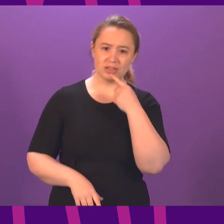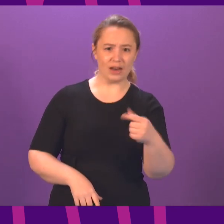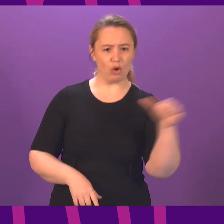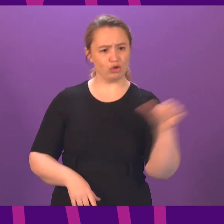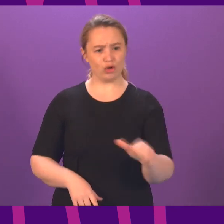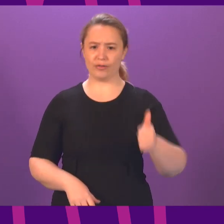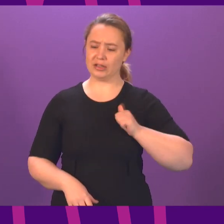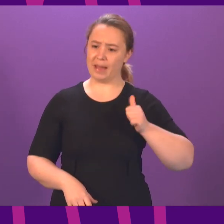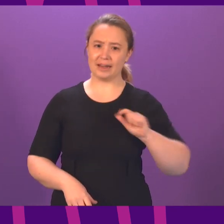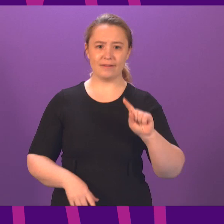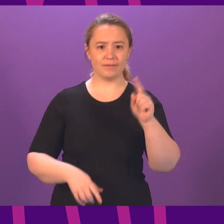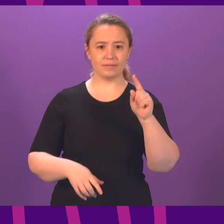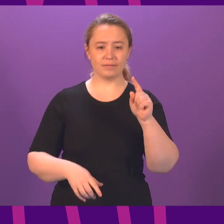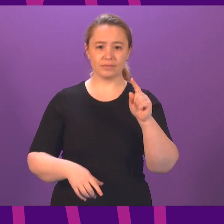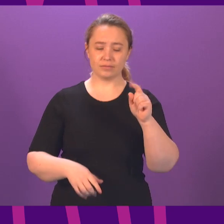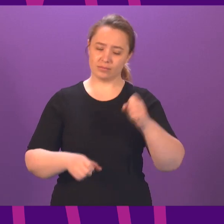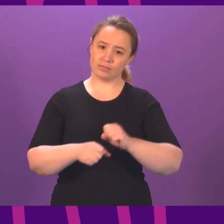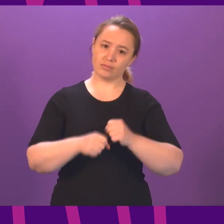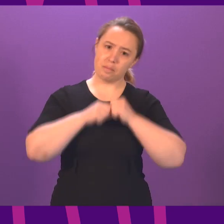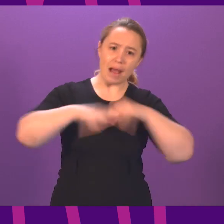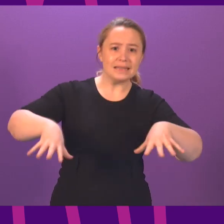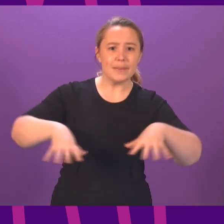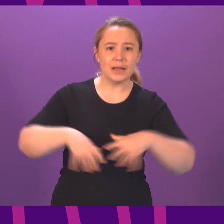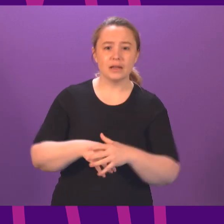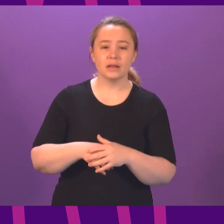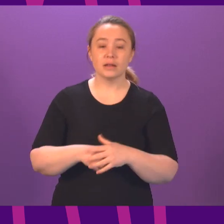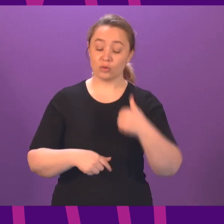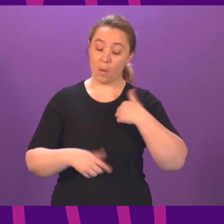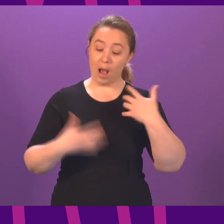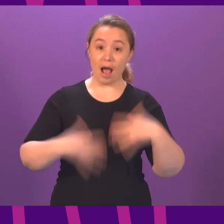in my first week, in government as the health secretary, I was briefed on the potential